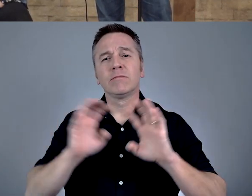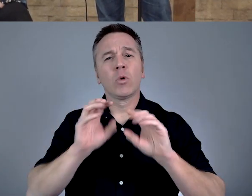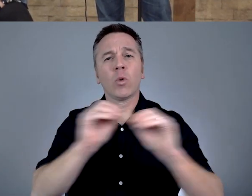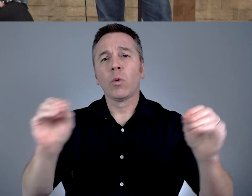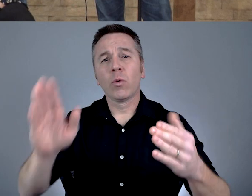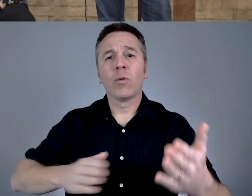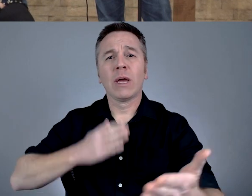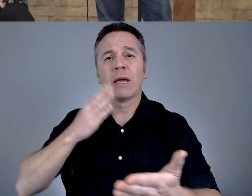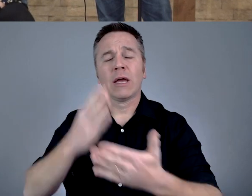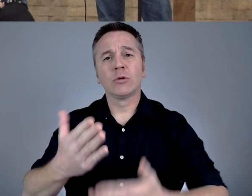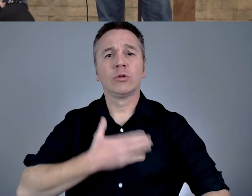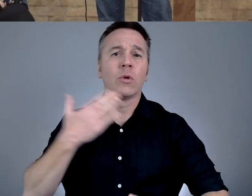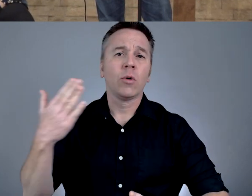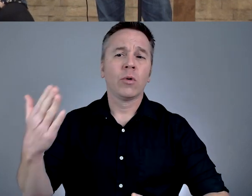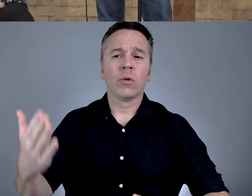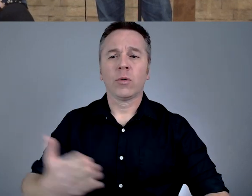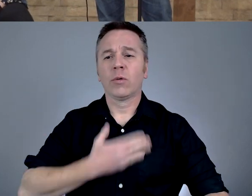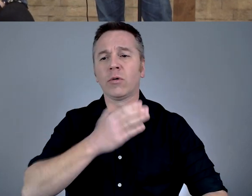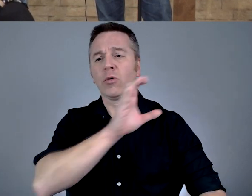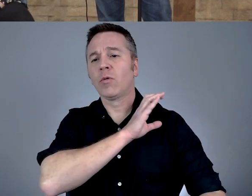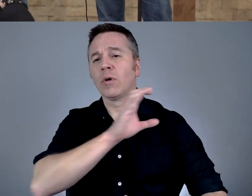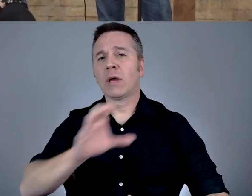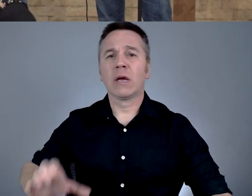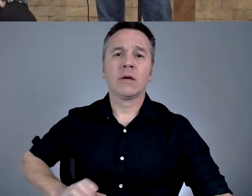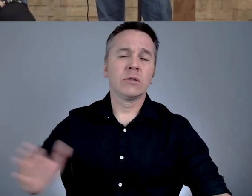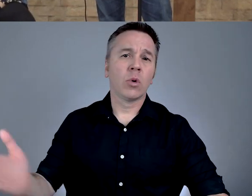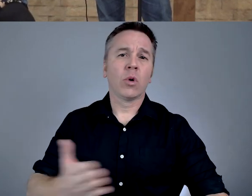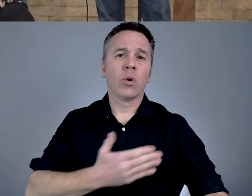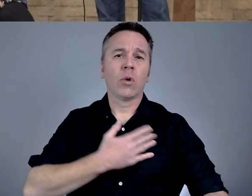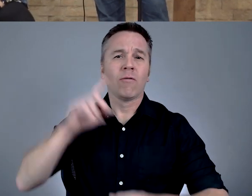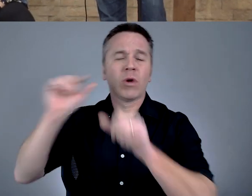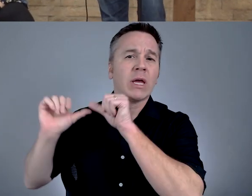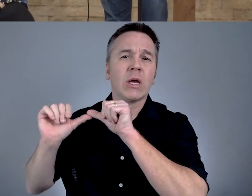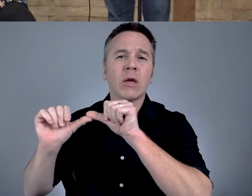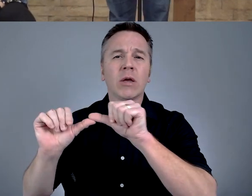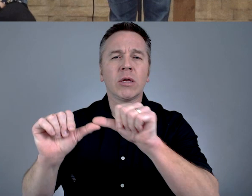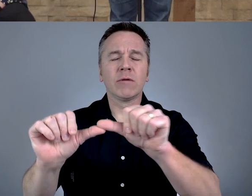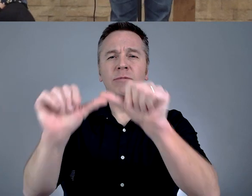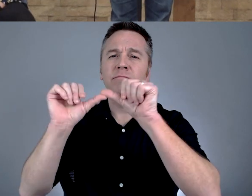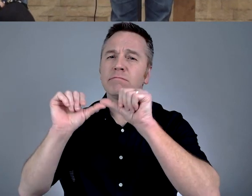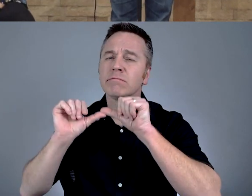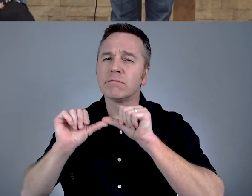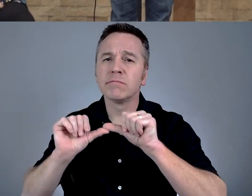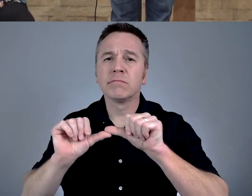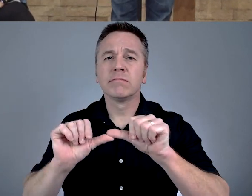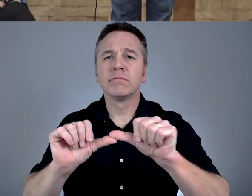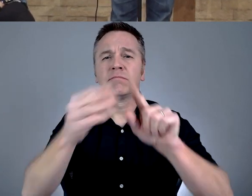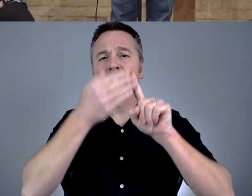When Christ is ours forevermore.